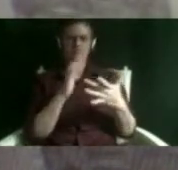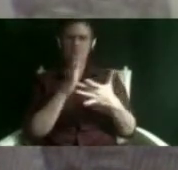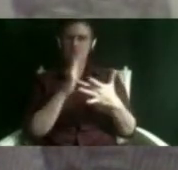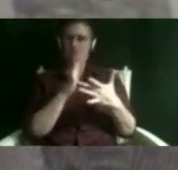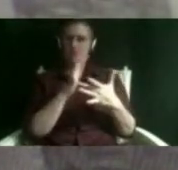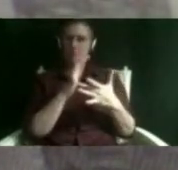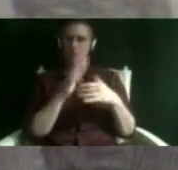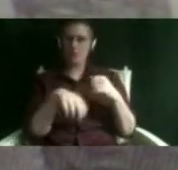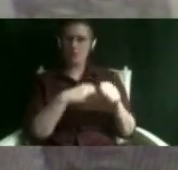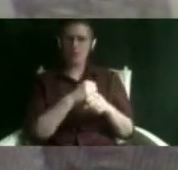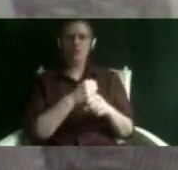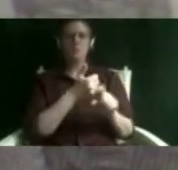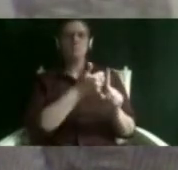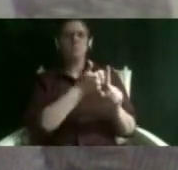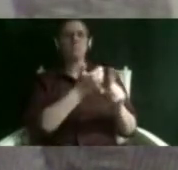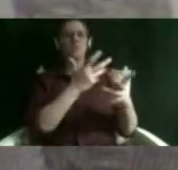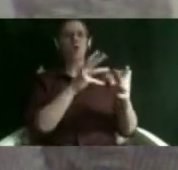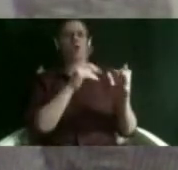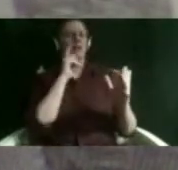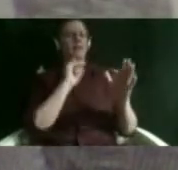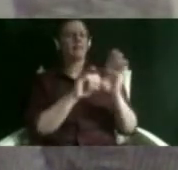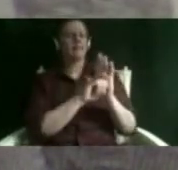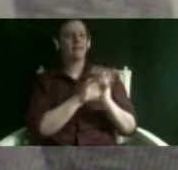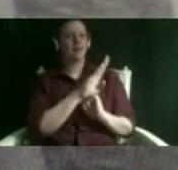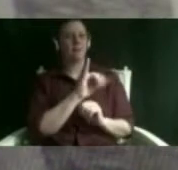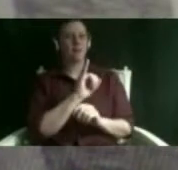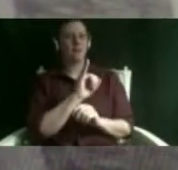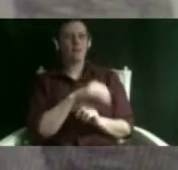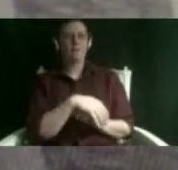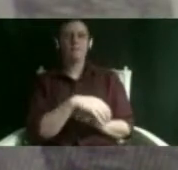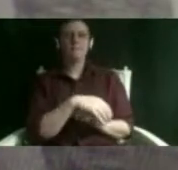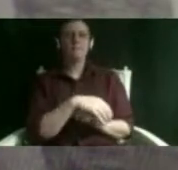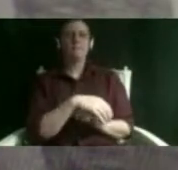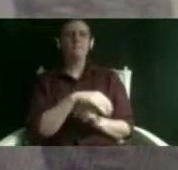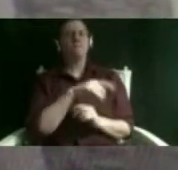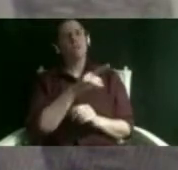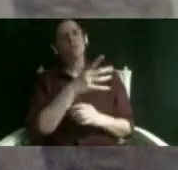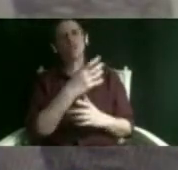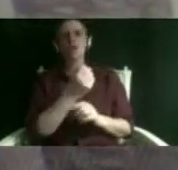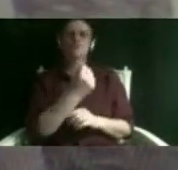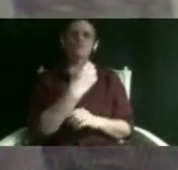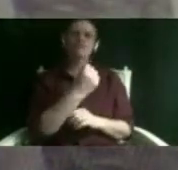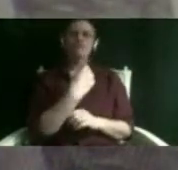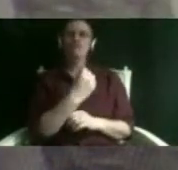identified as bisexual and she kind of went down her list of how she knew and i always joke that